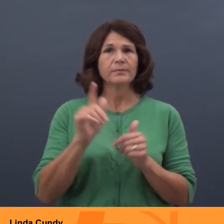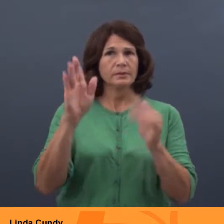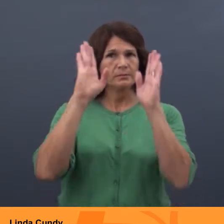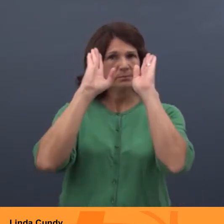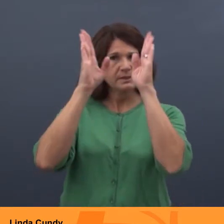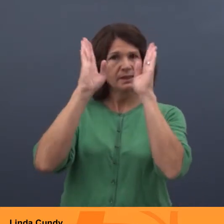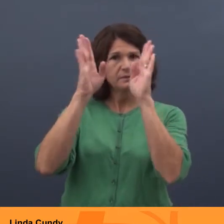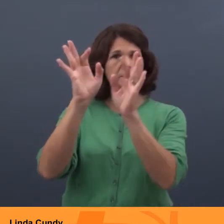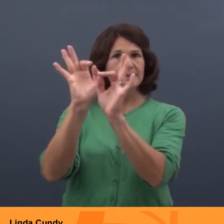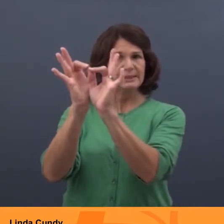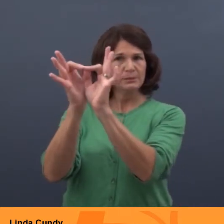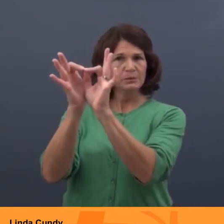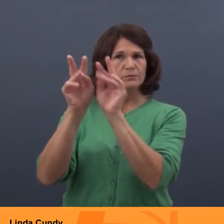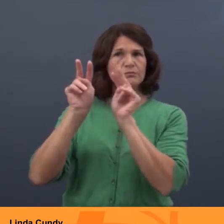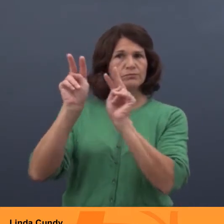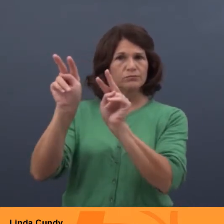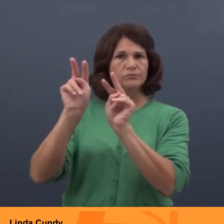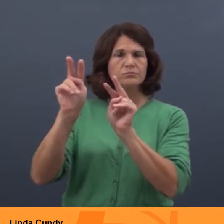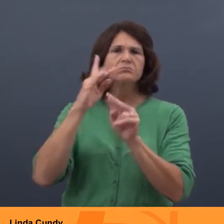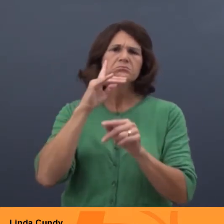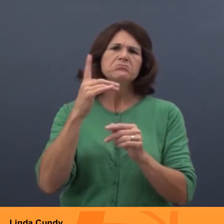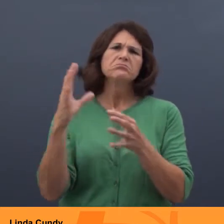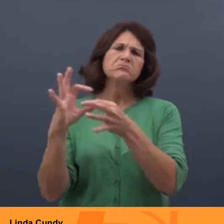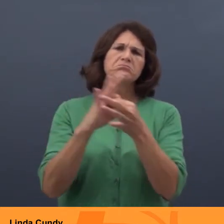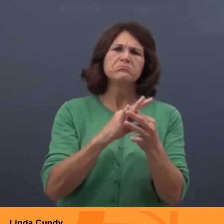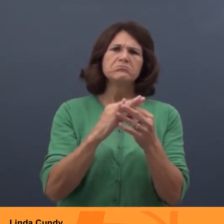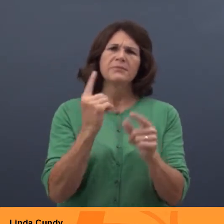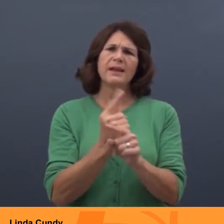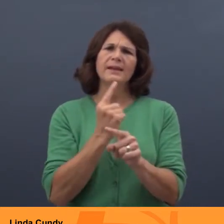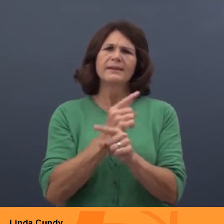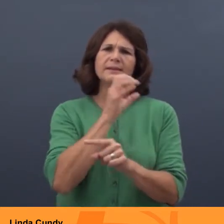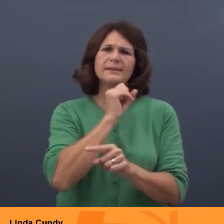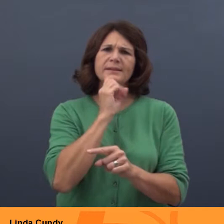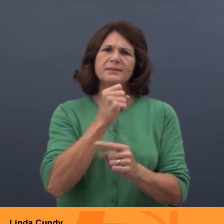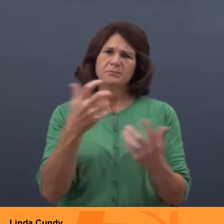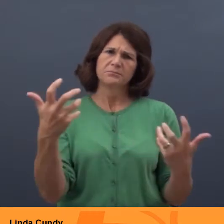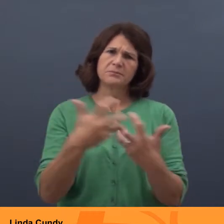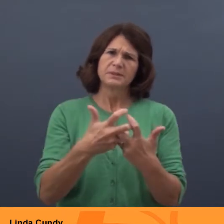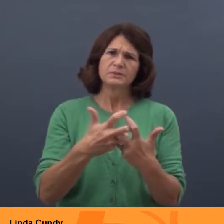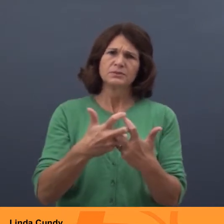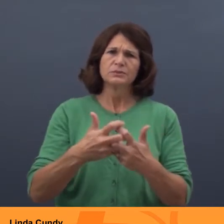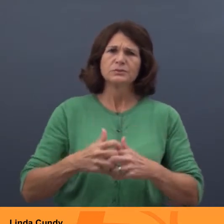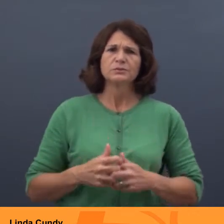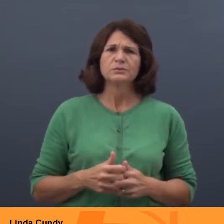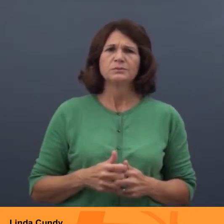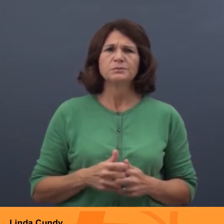They should be able to pay attention to the interpreter, depending on the age of the student;